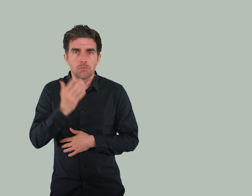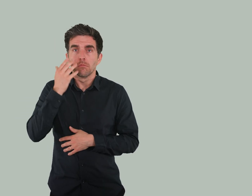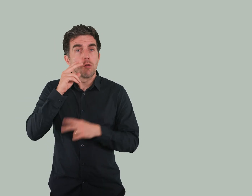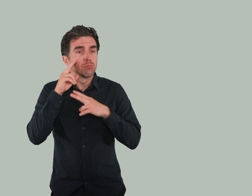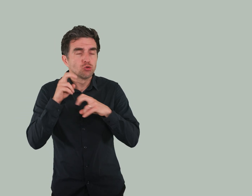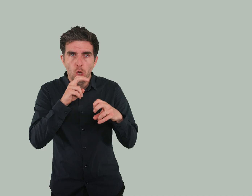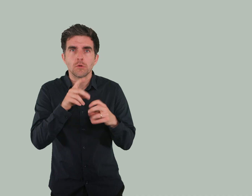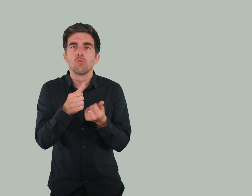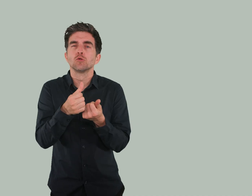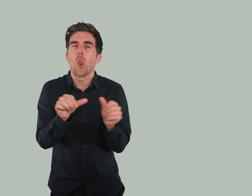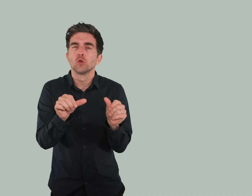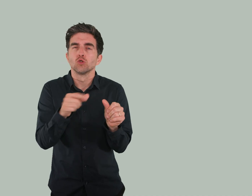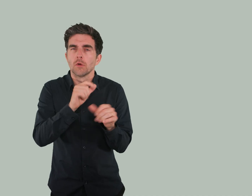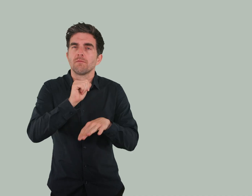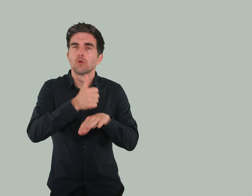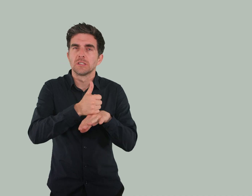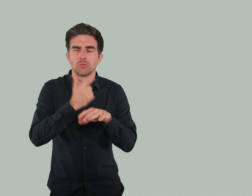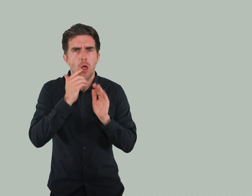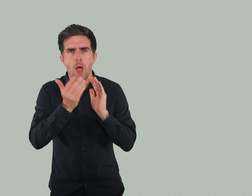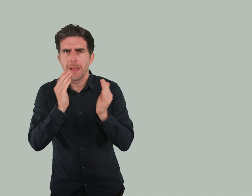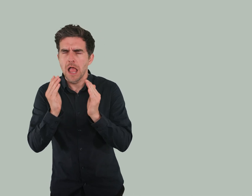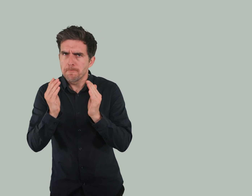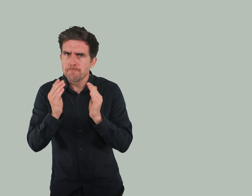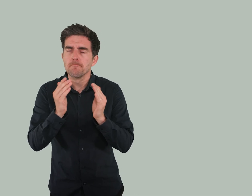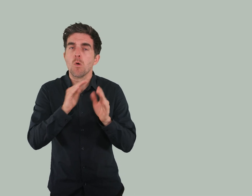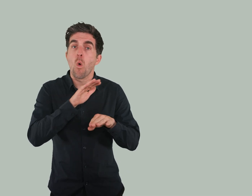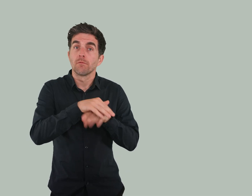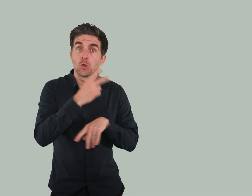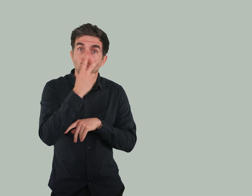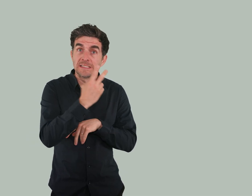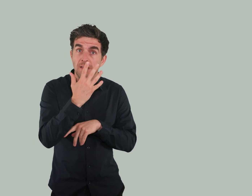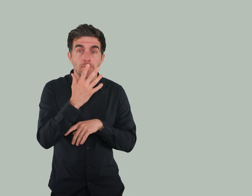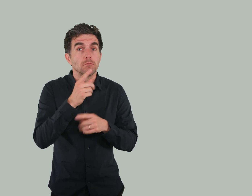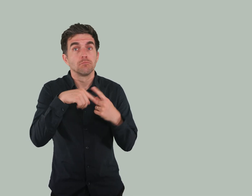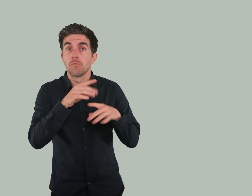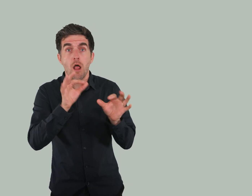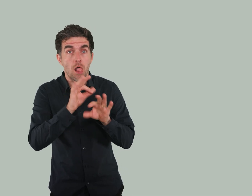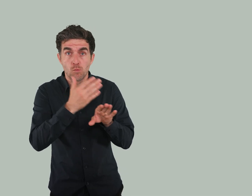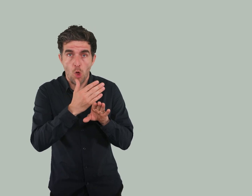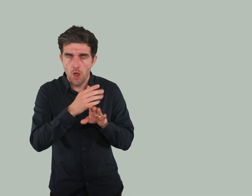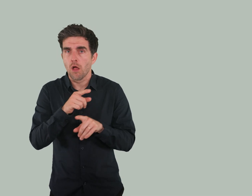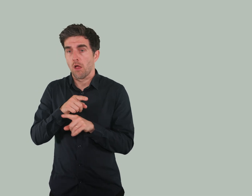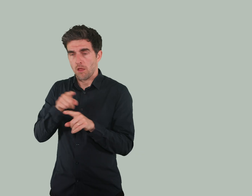Recent research by the Resolution Foundation comparing the over 25s unemployment rate